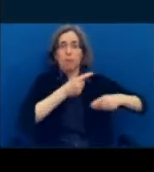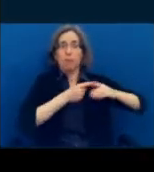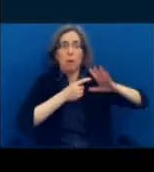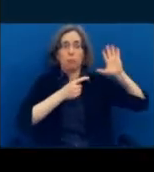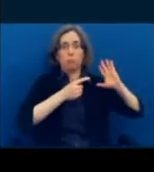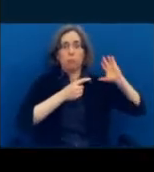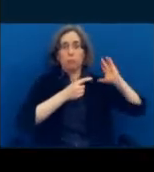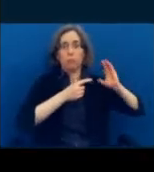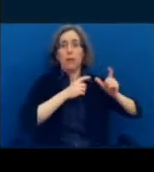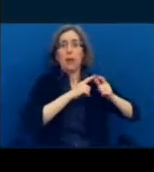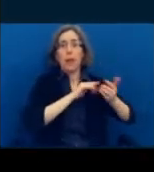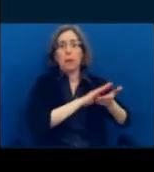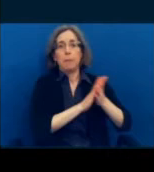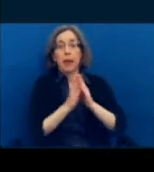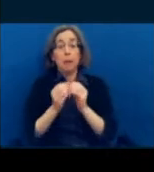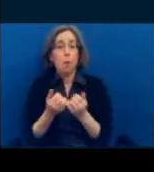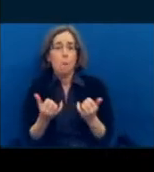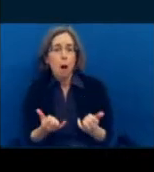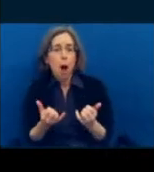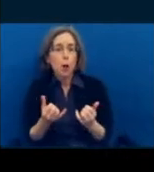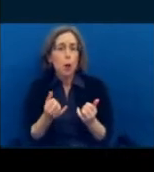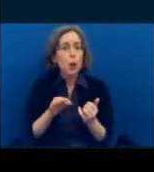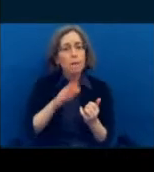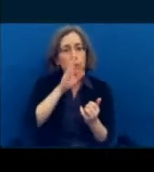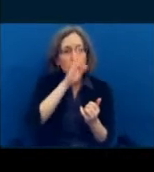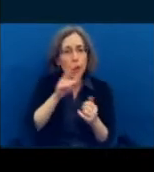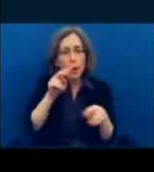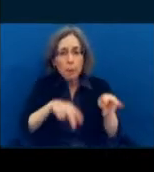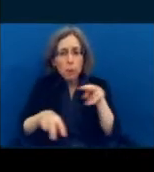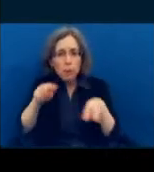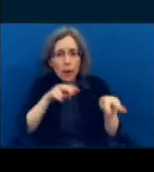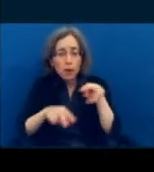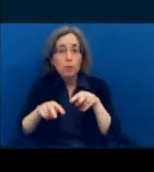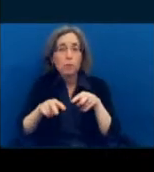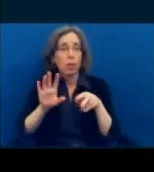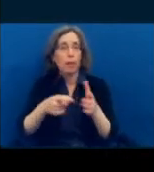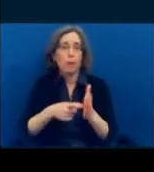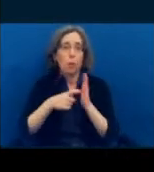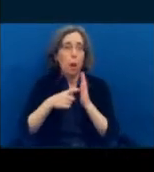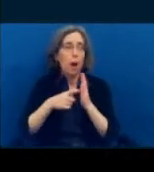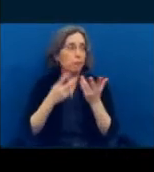OBSERVATION AND DIRECT OBSERVATION, IT REQUIRED A VISUAL FORM OF COMMUNICATION TO